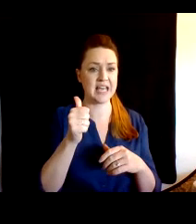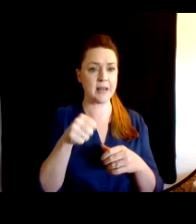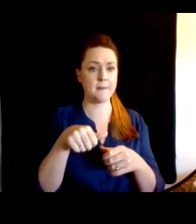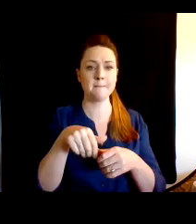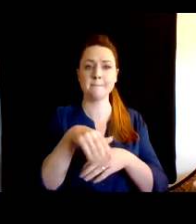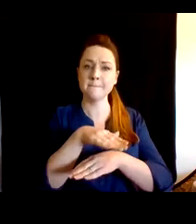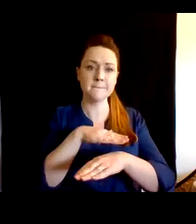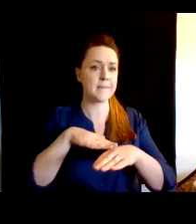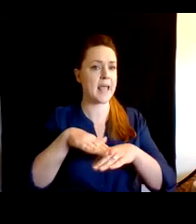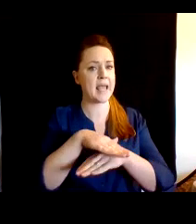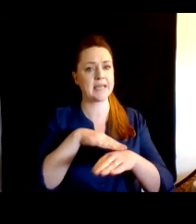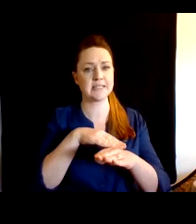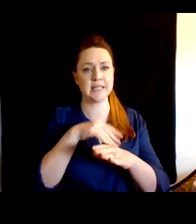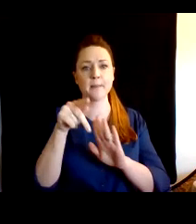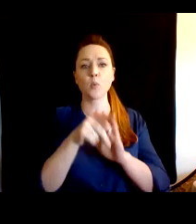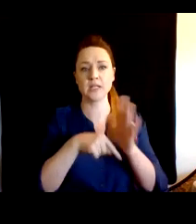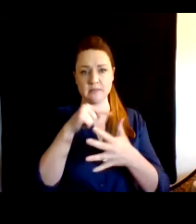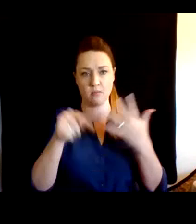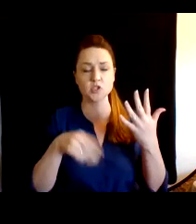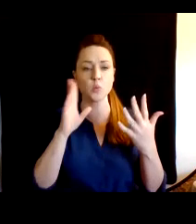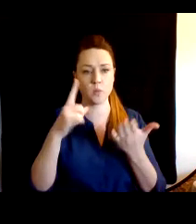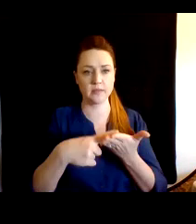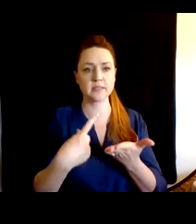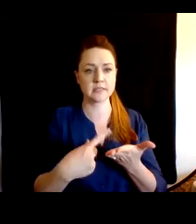And we'll get into those principles right now. Next slide.